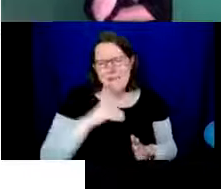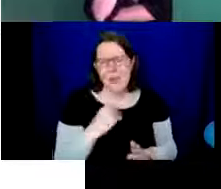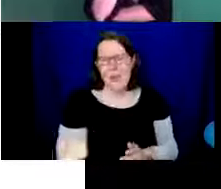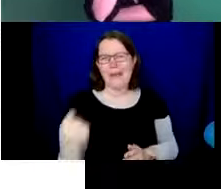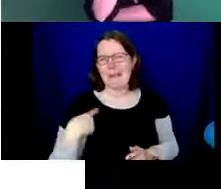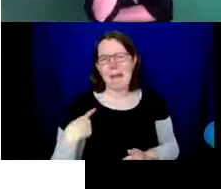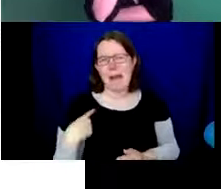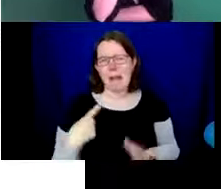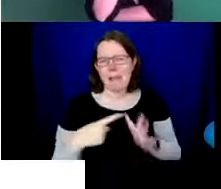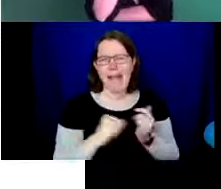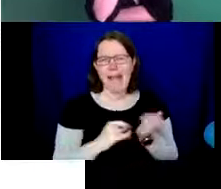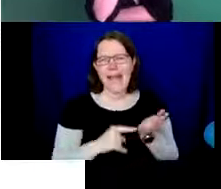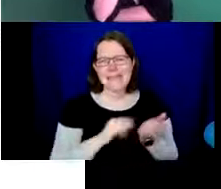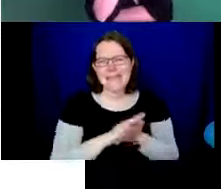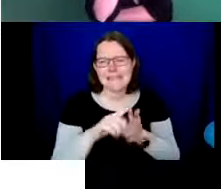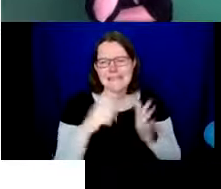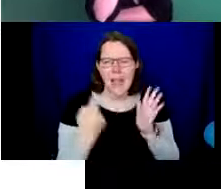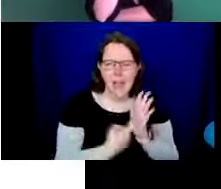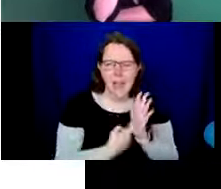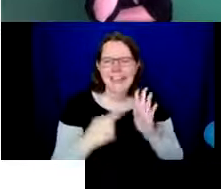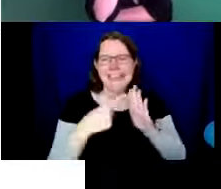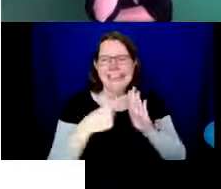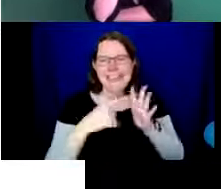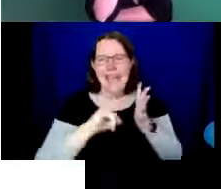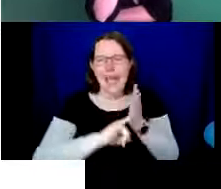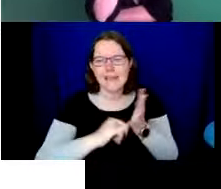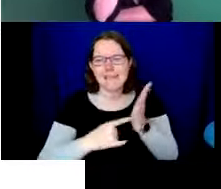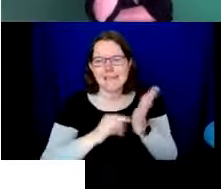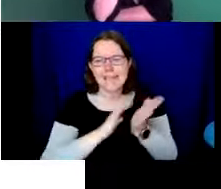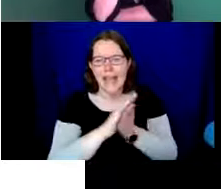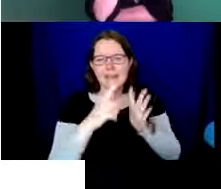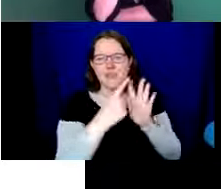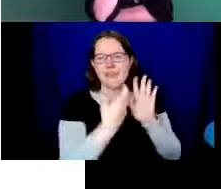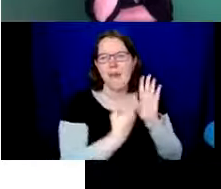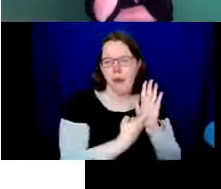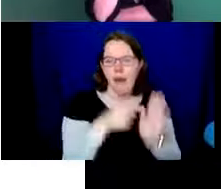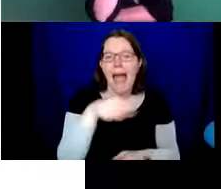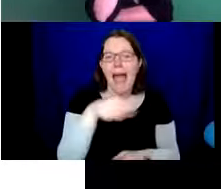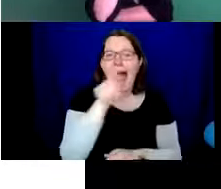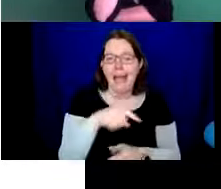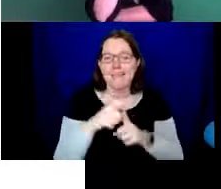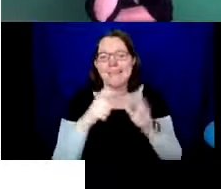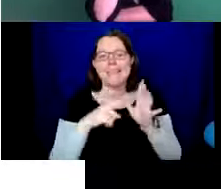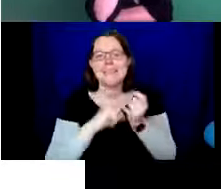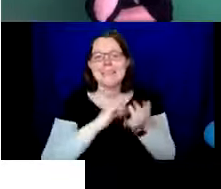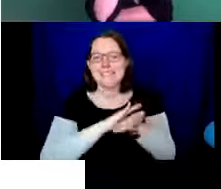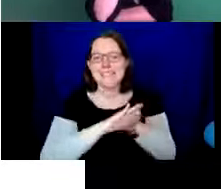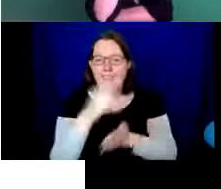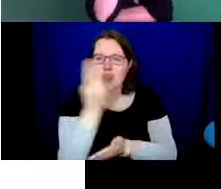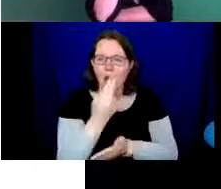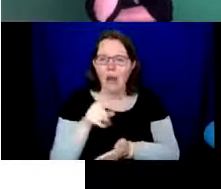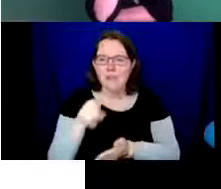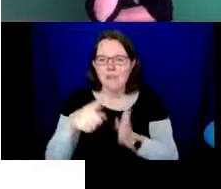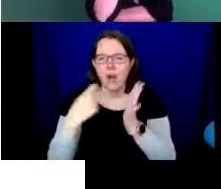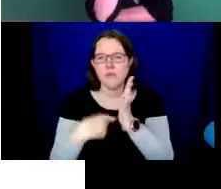um esther e-s-t-h-e-r at dashartz.org okay and we've got some more questions